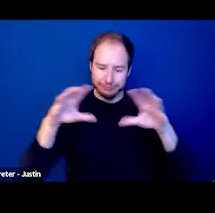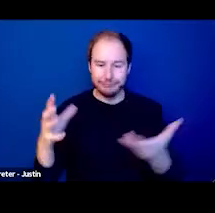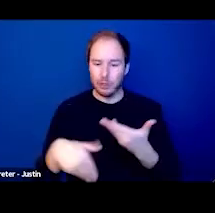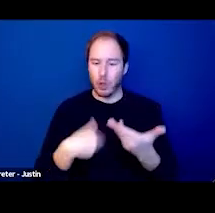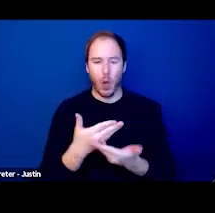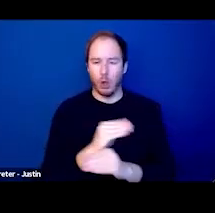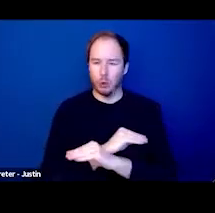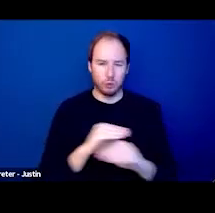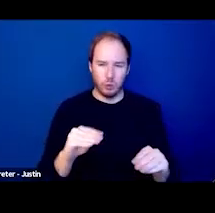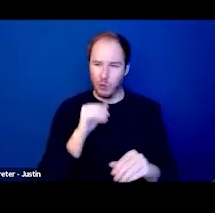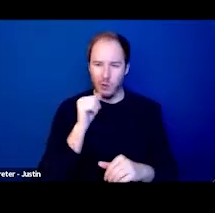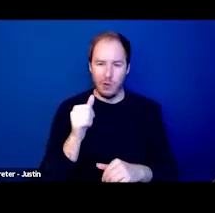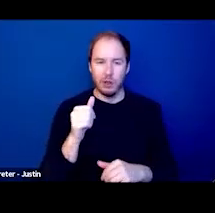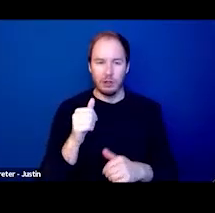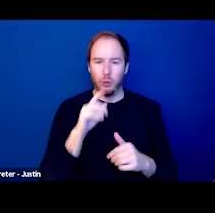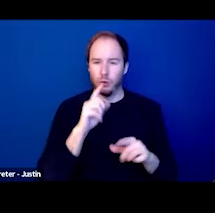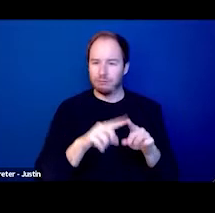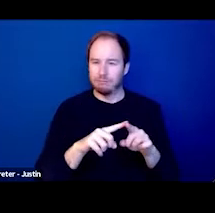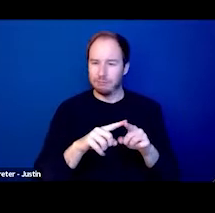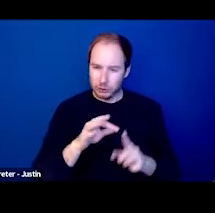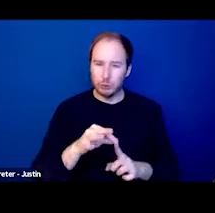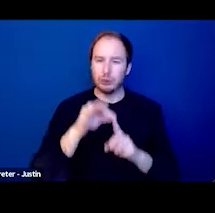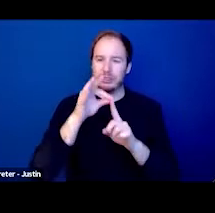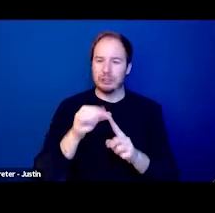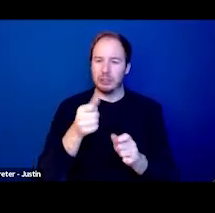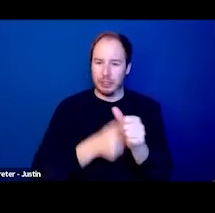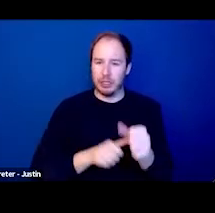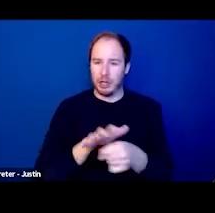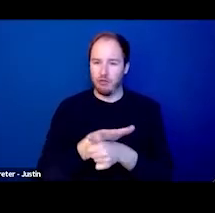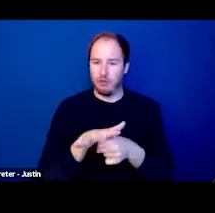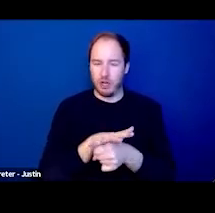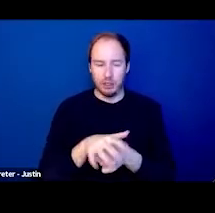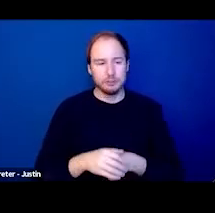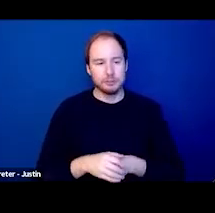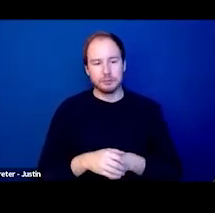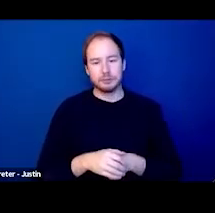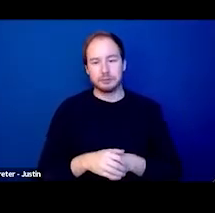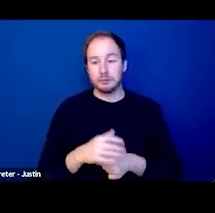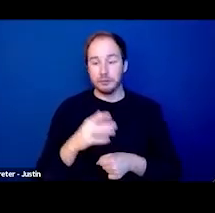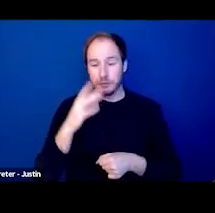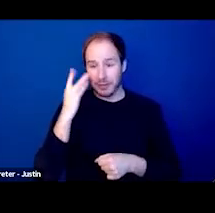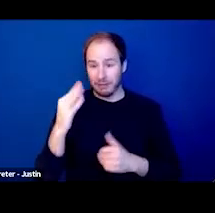It really is going to look unique. Due to limited resources though,